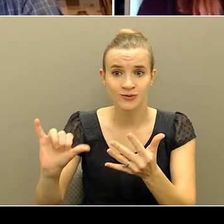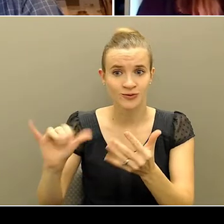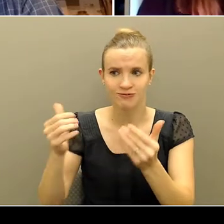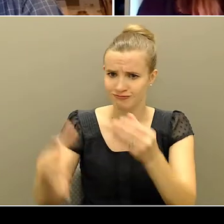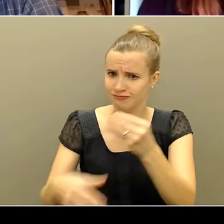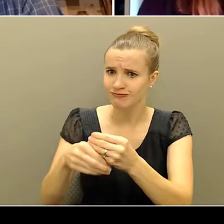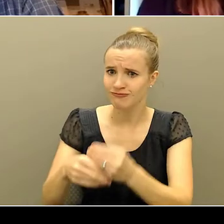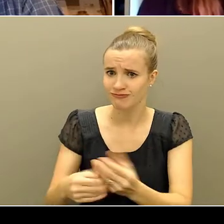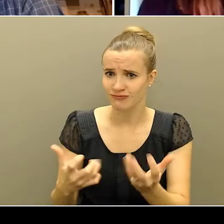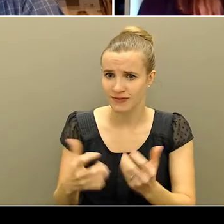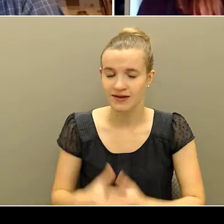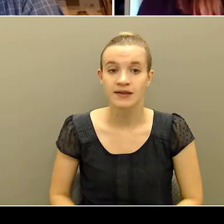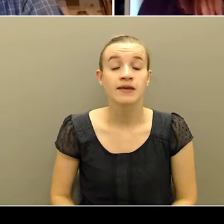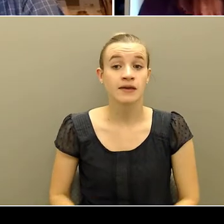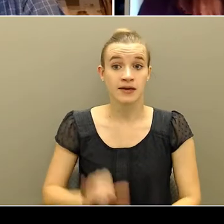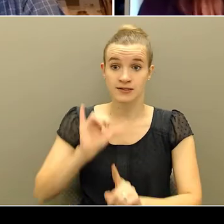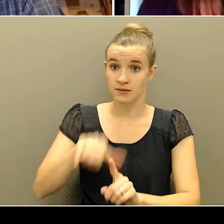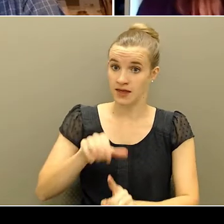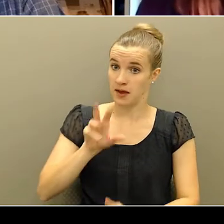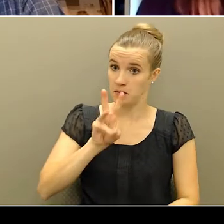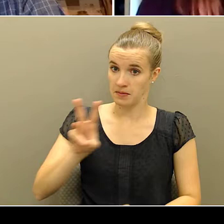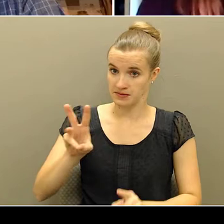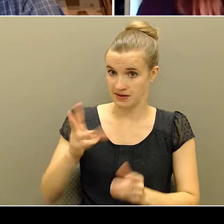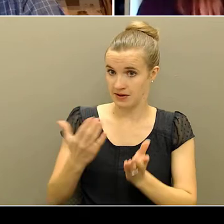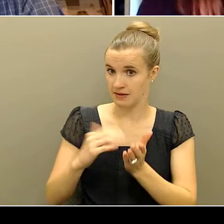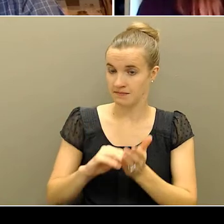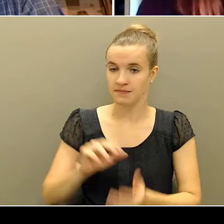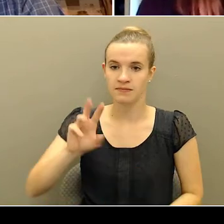site, If you go to wheelchairtraveling.com, I wanted to